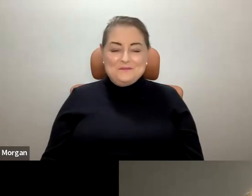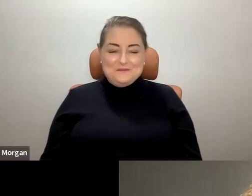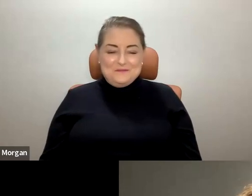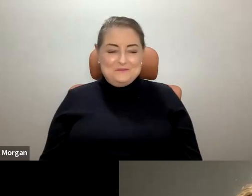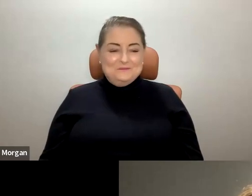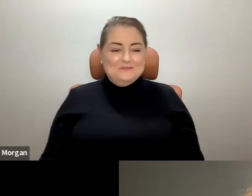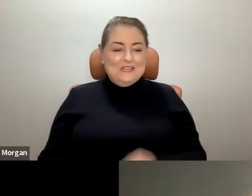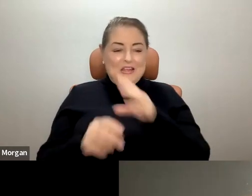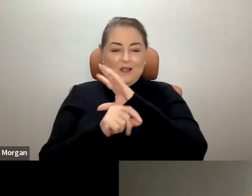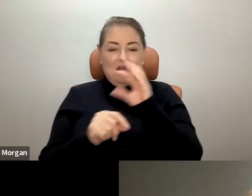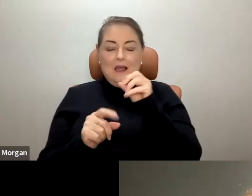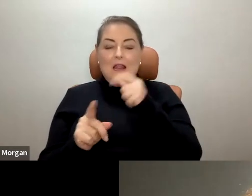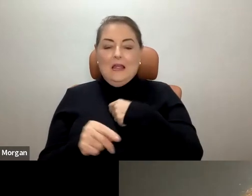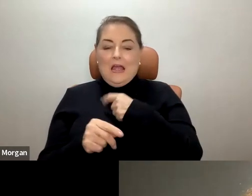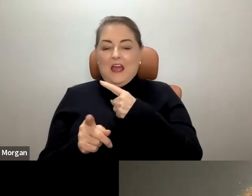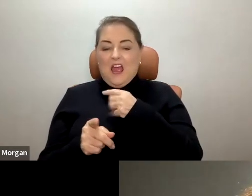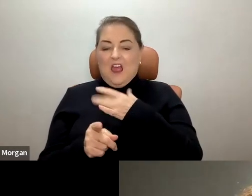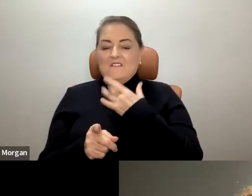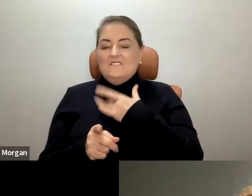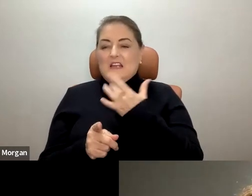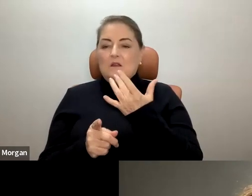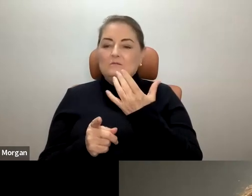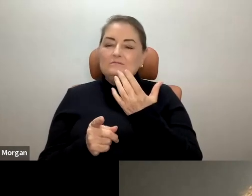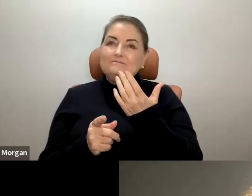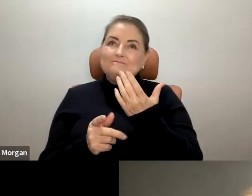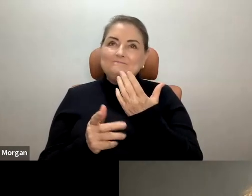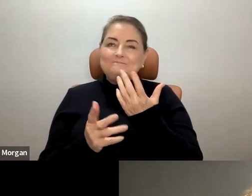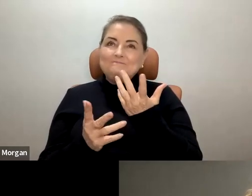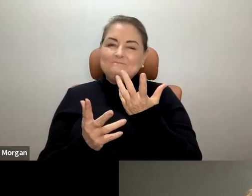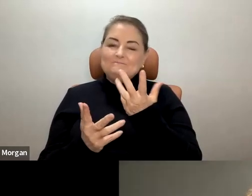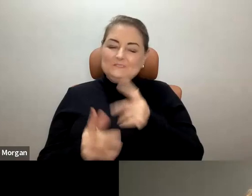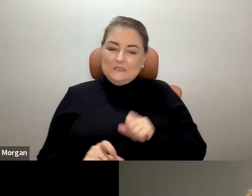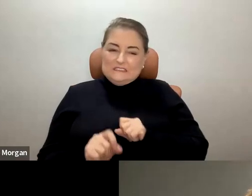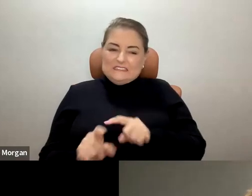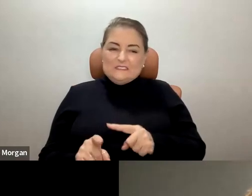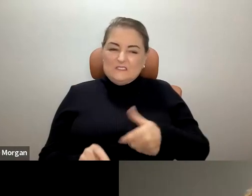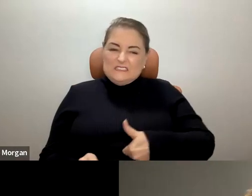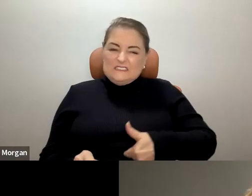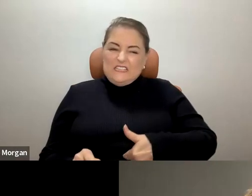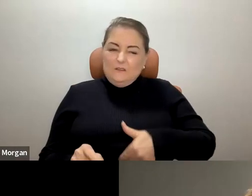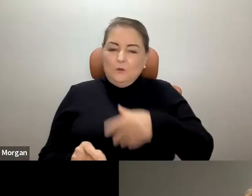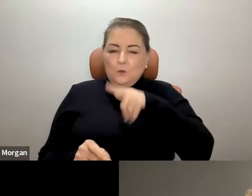[Clare Wilson] But yeah, I mean, I feel like that's, I mean, but that is kind of the instinctive thing is like, who can who can who play